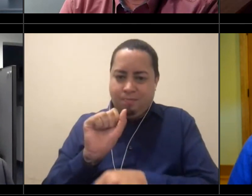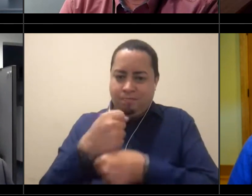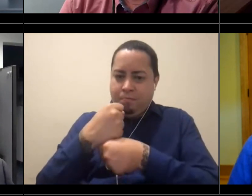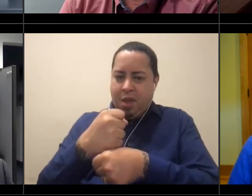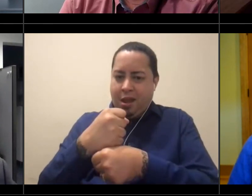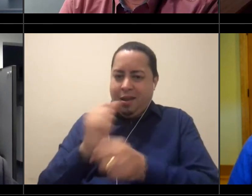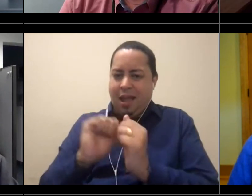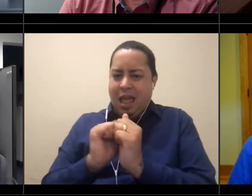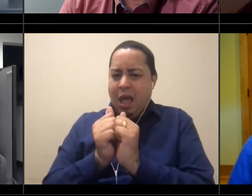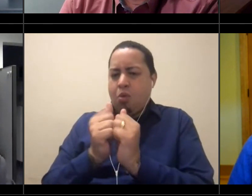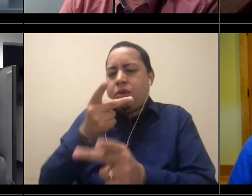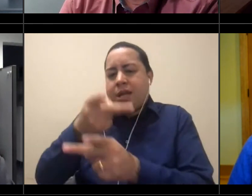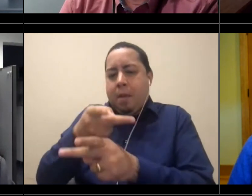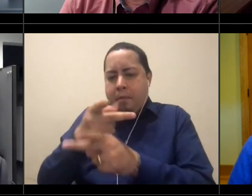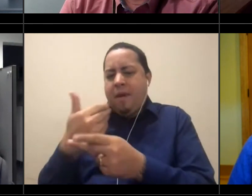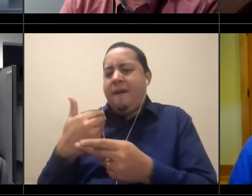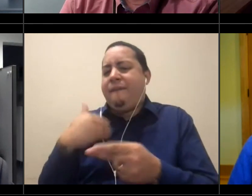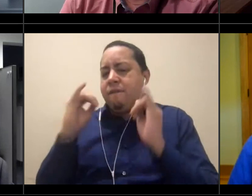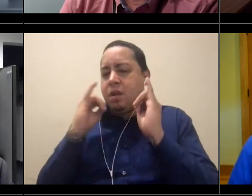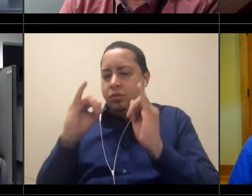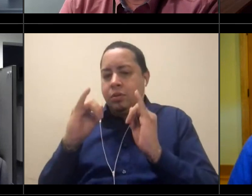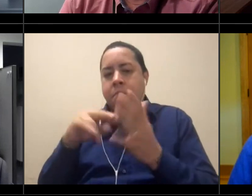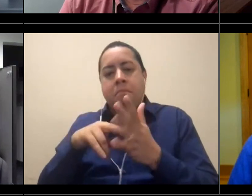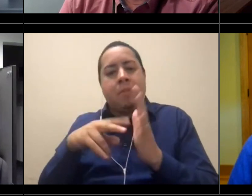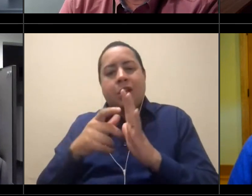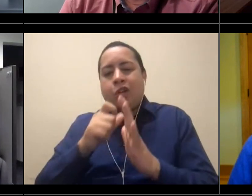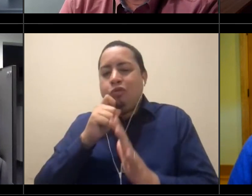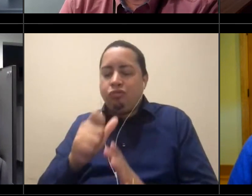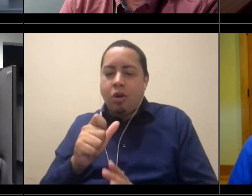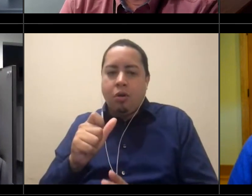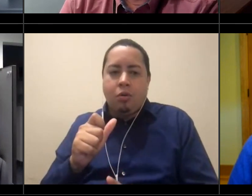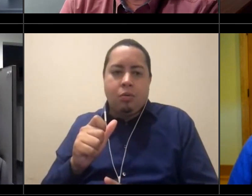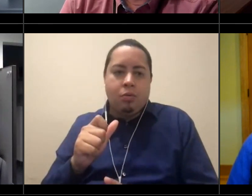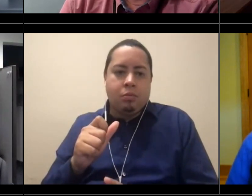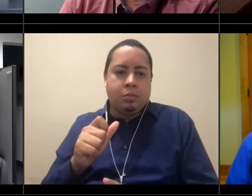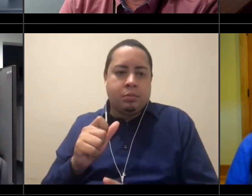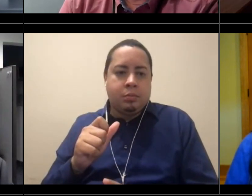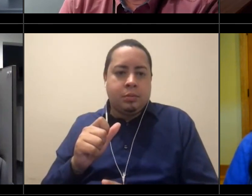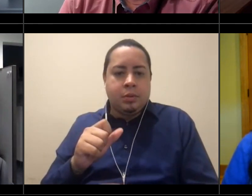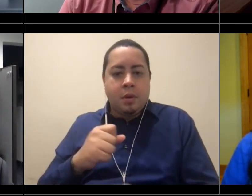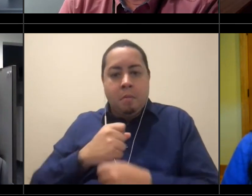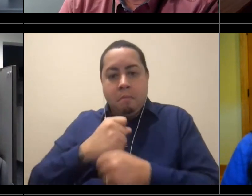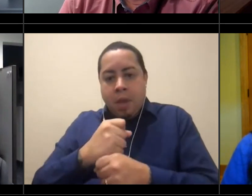So you don't accidentally set it off while it's in your backpack or something like that.